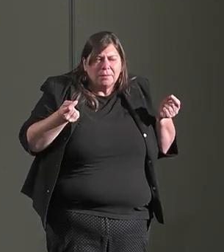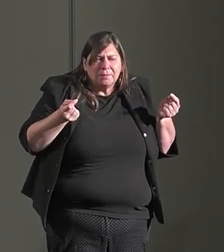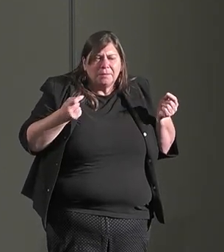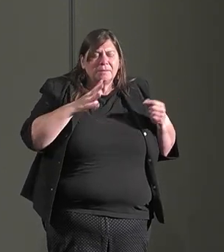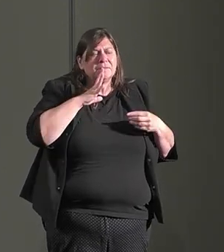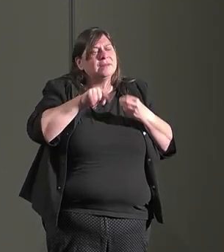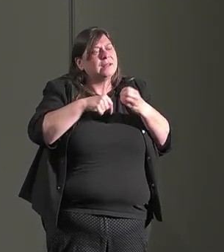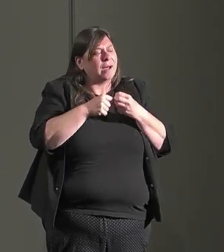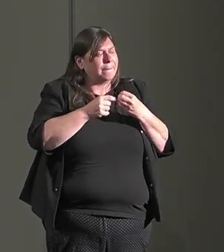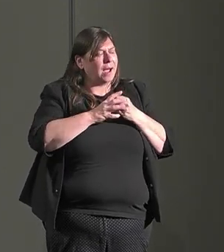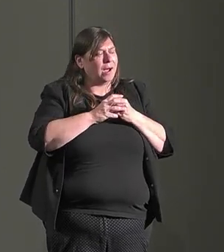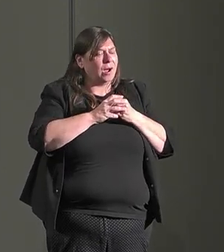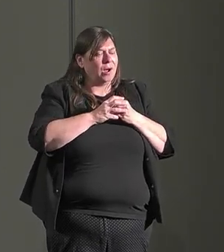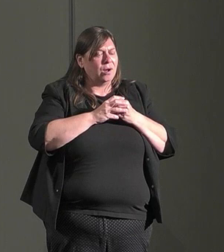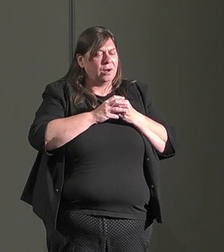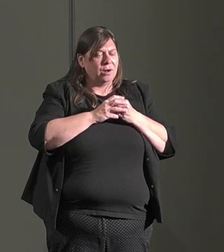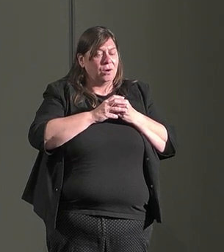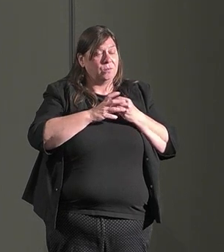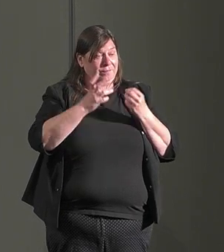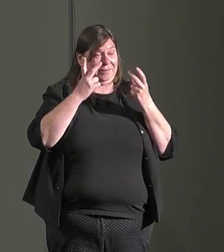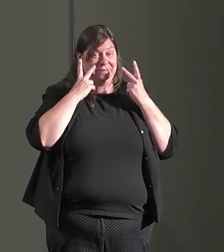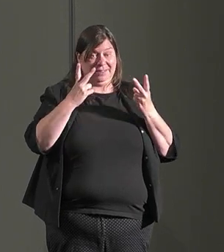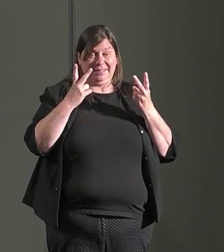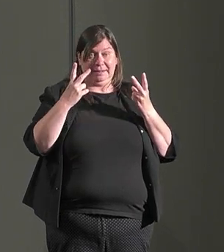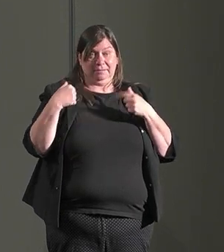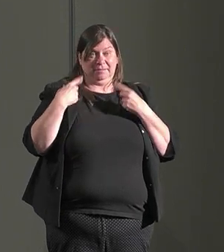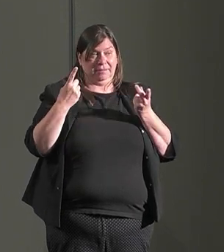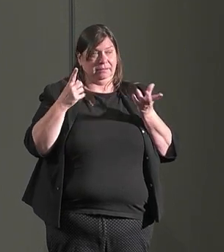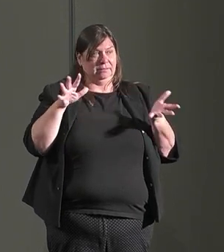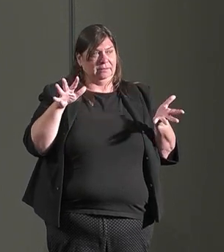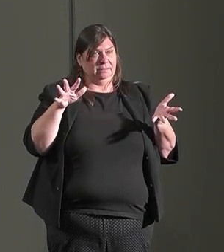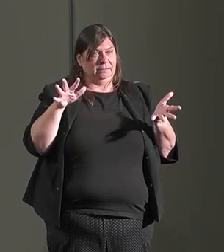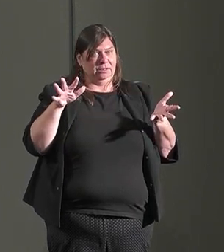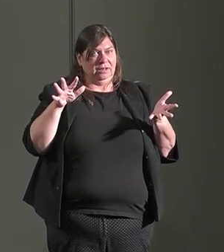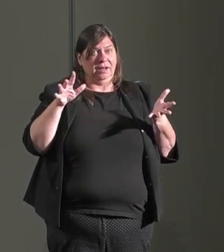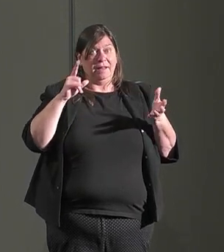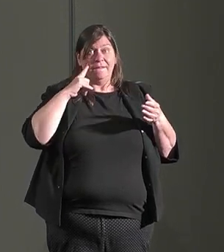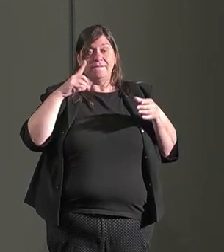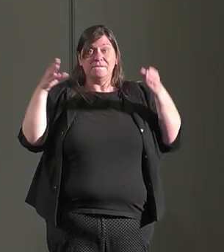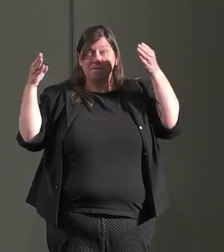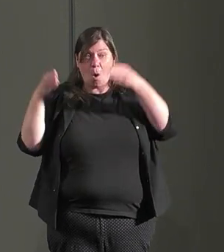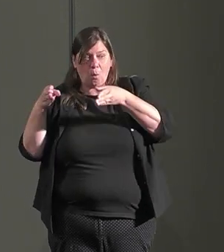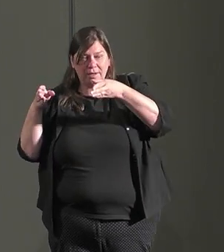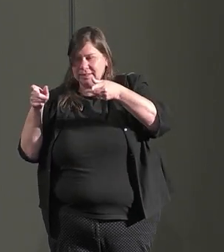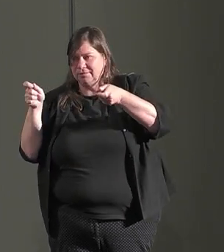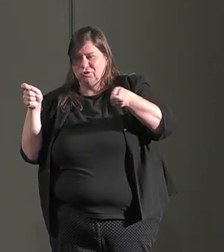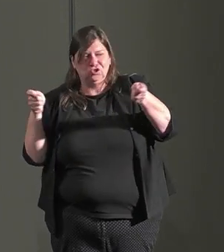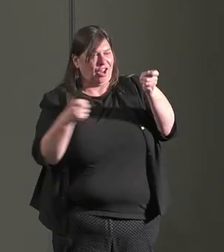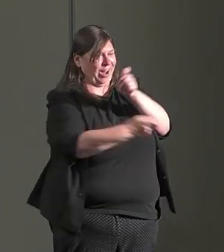is really what we've seen in the marketplace as a shift of focus. On the screen is a lovely